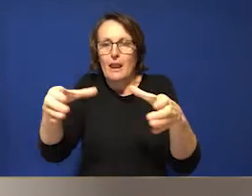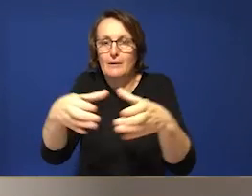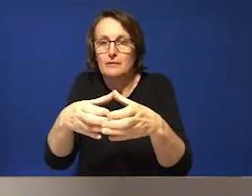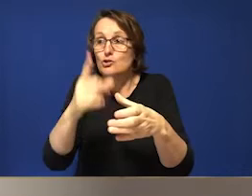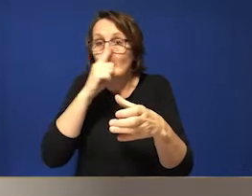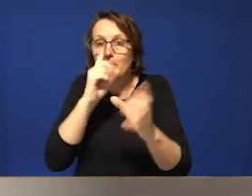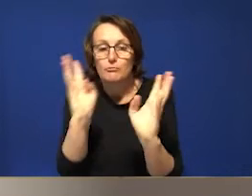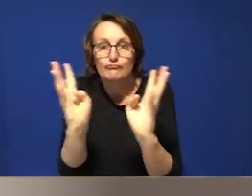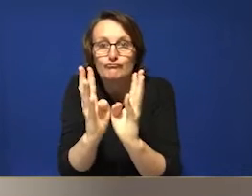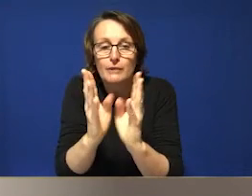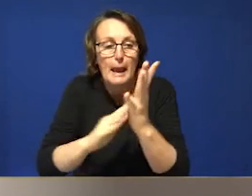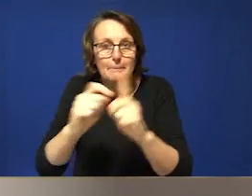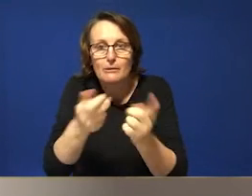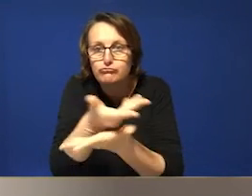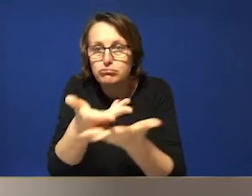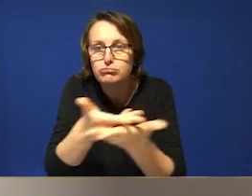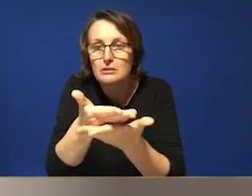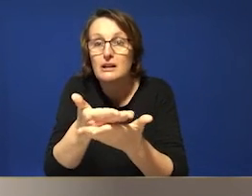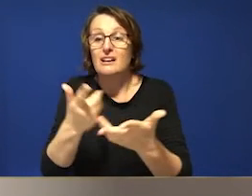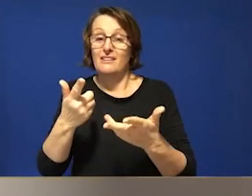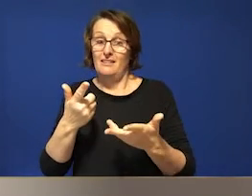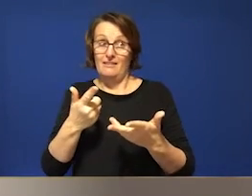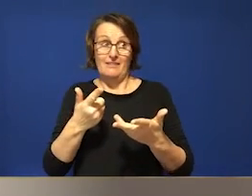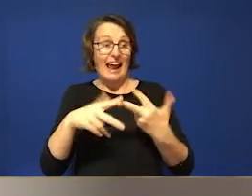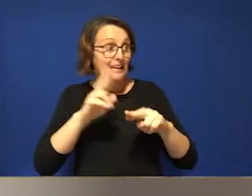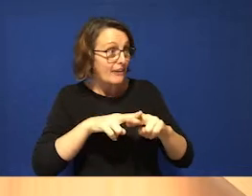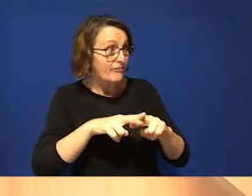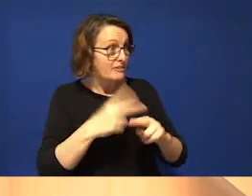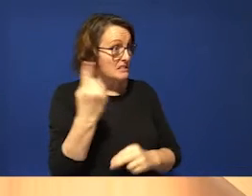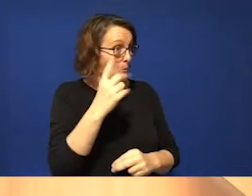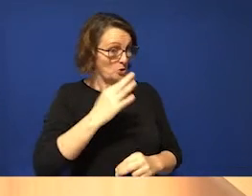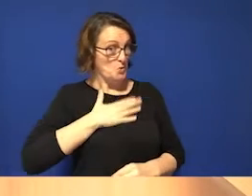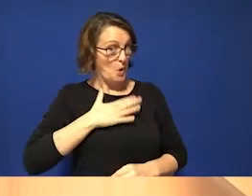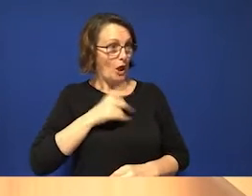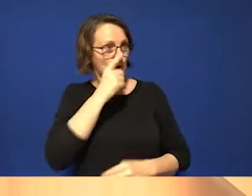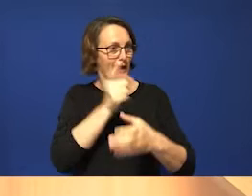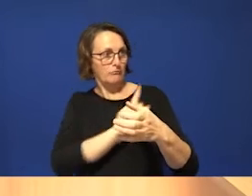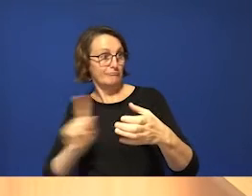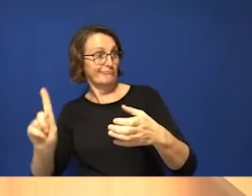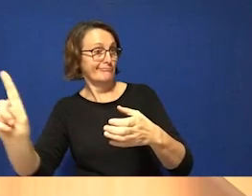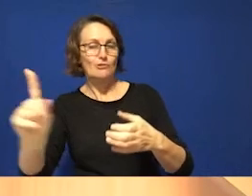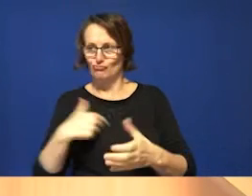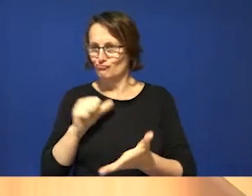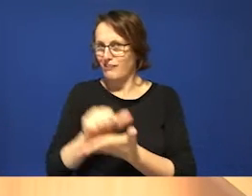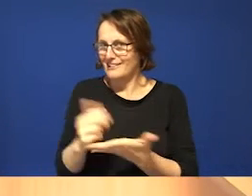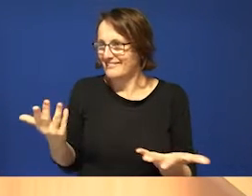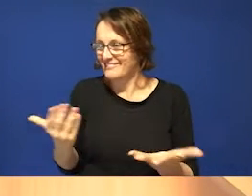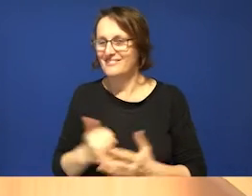where politicians felt comfortable. And if there was someone who didn't want to see you could avoid- - Could avoid them. So, but on the two levels, it's sort of,